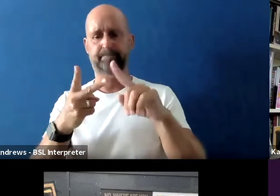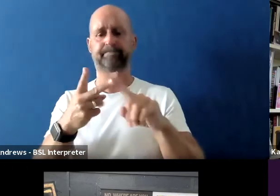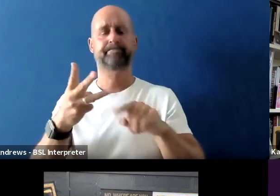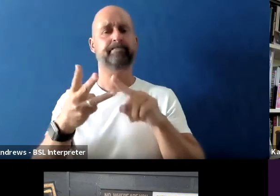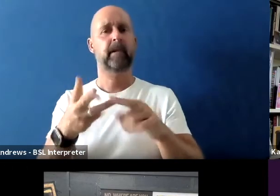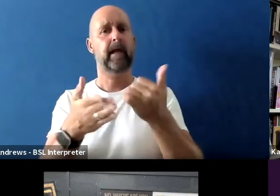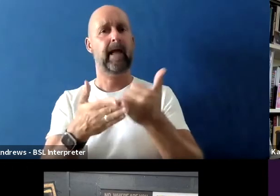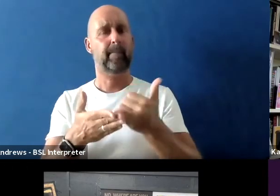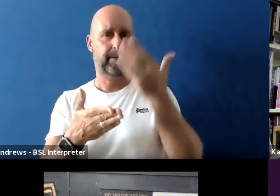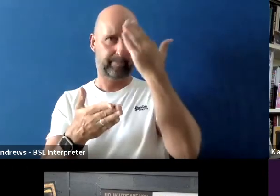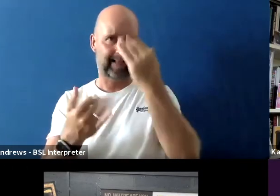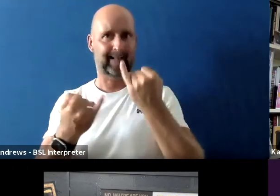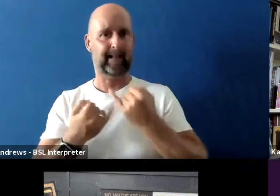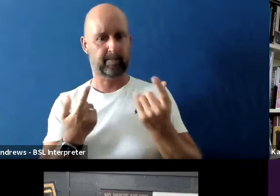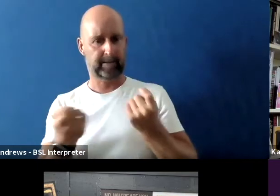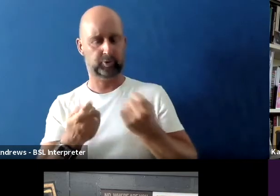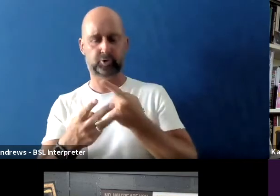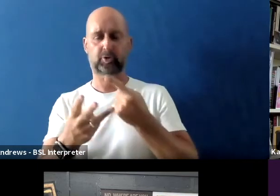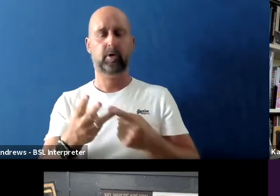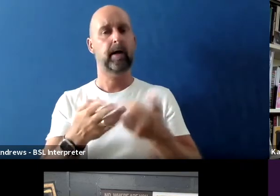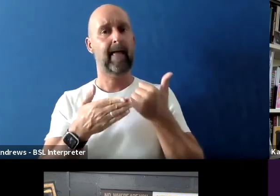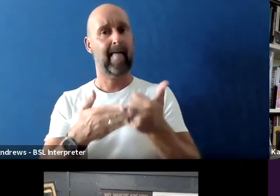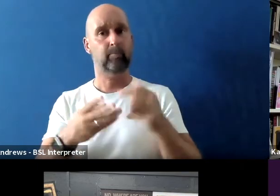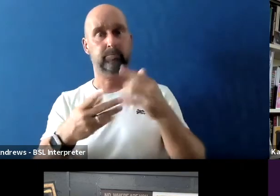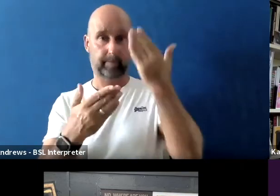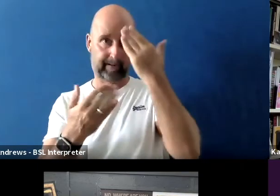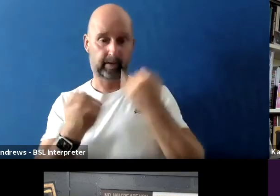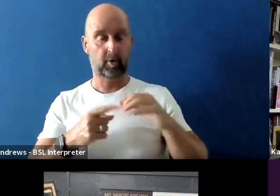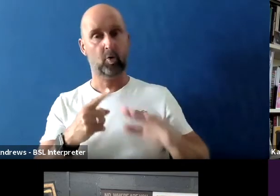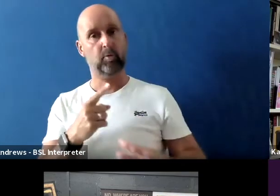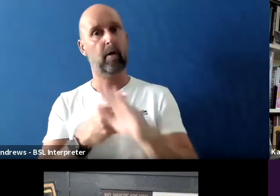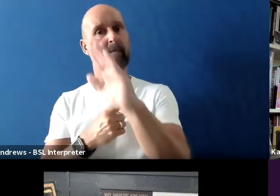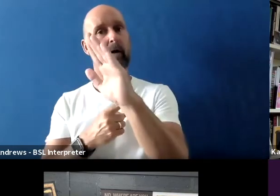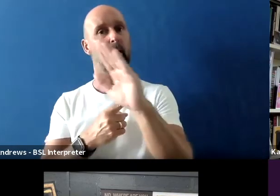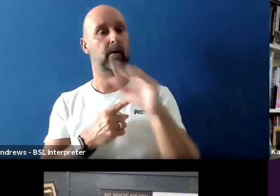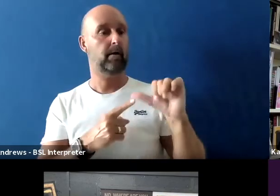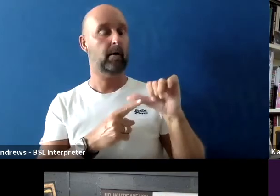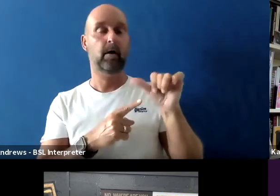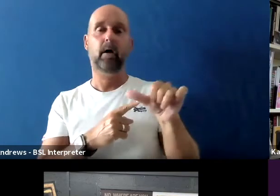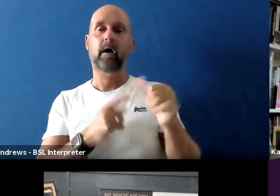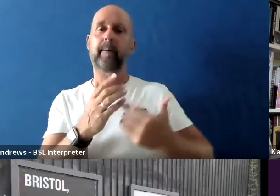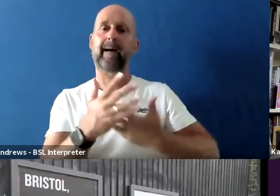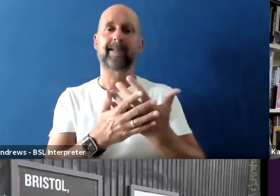ill health and support recovery. Post pandemic, access to the Arts will prove a vital resource.